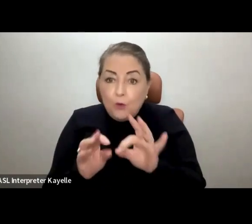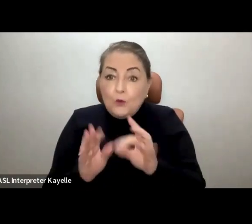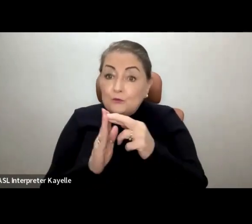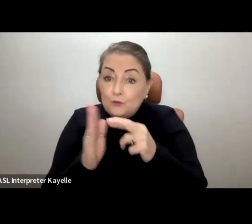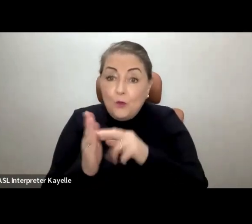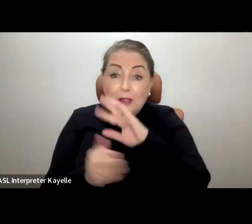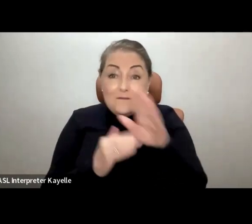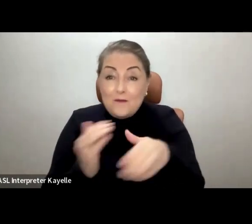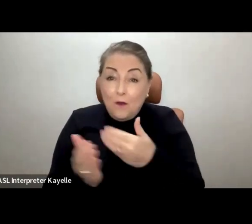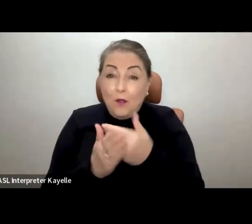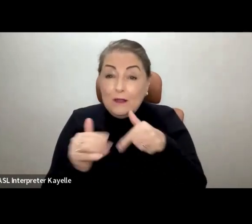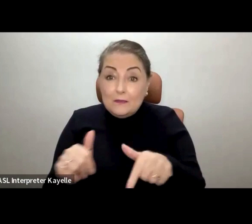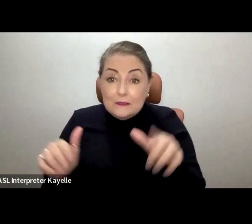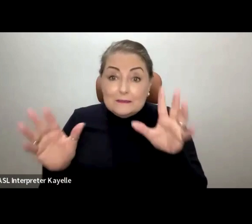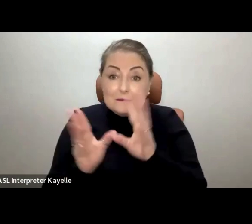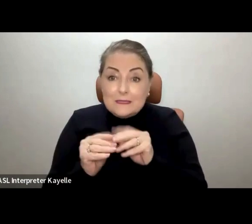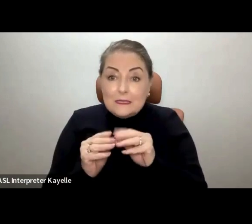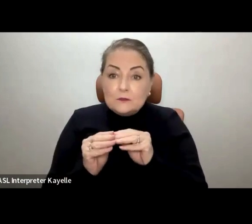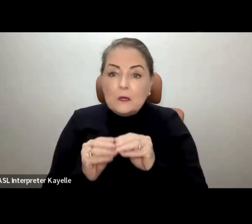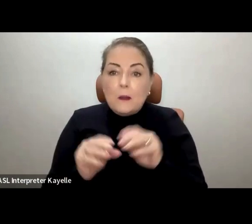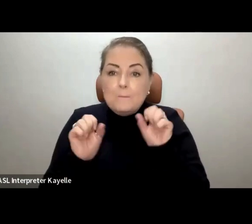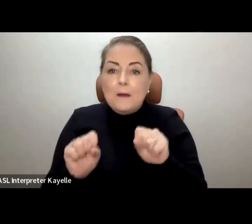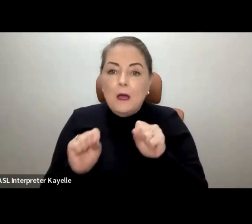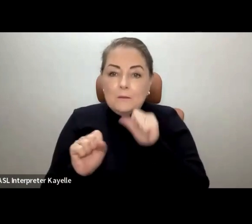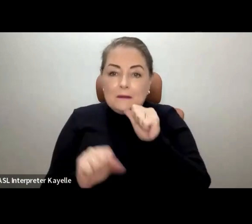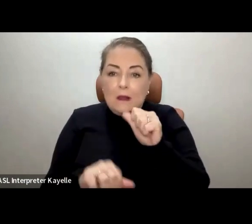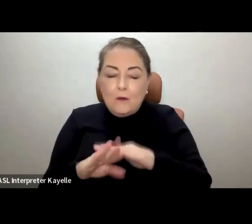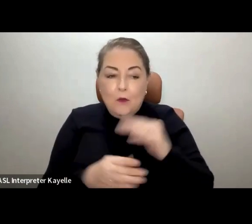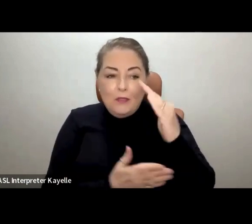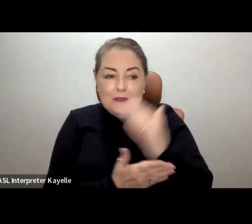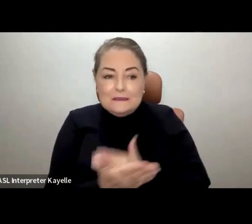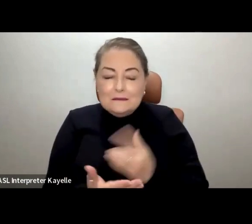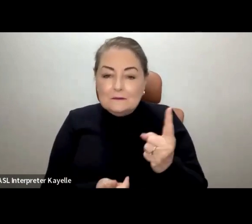of this session, that's possibly not even on this list, kindness,